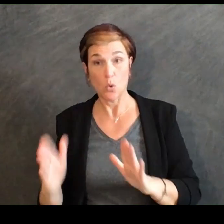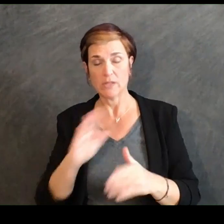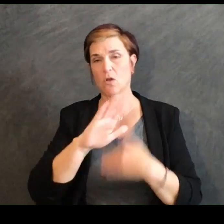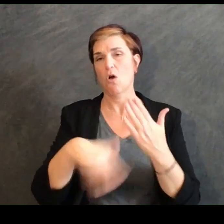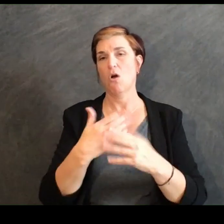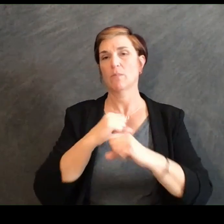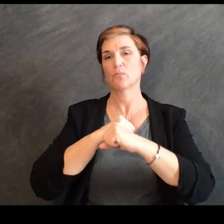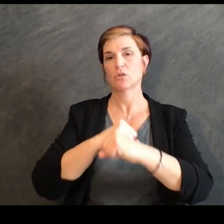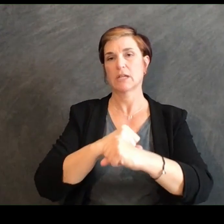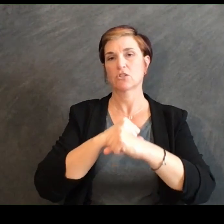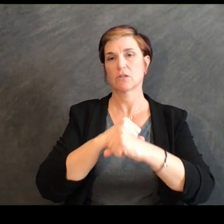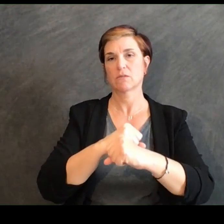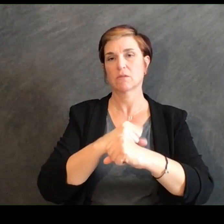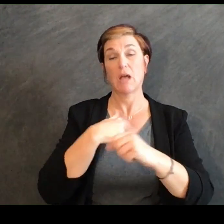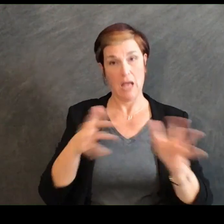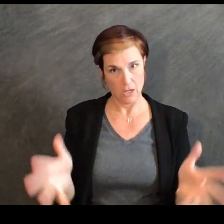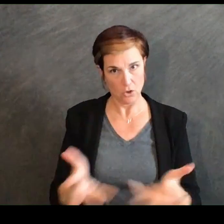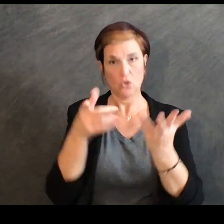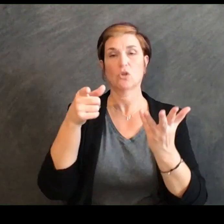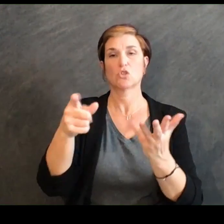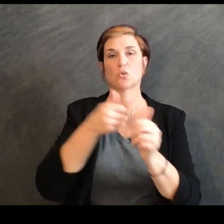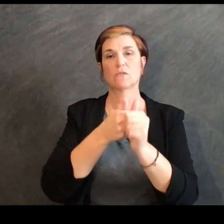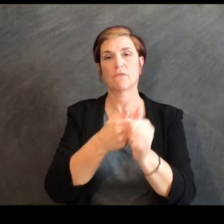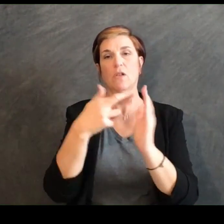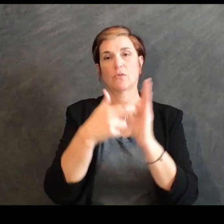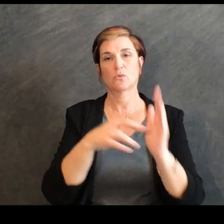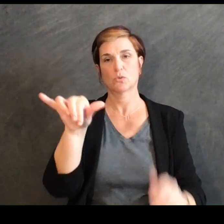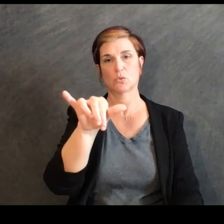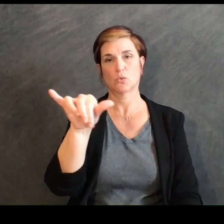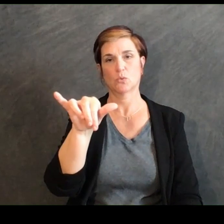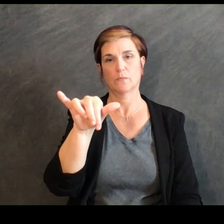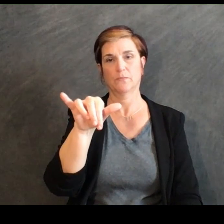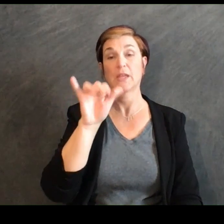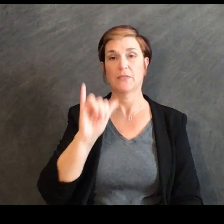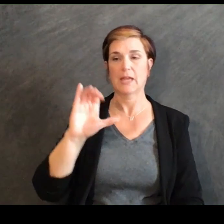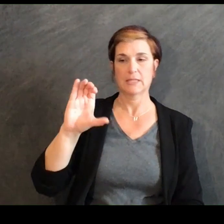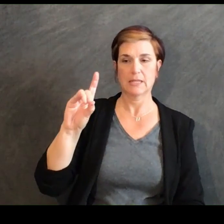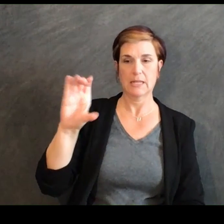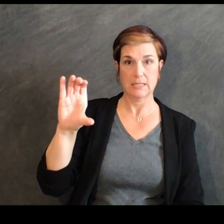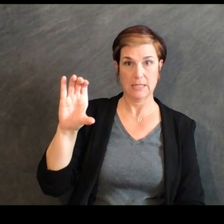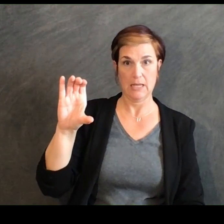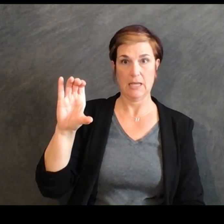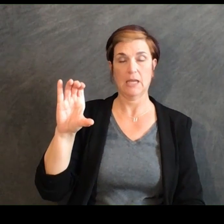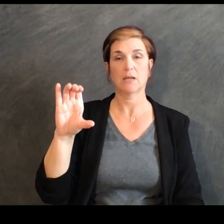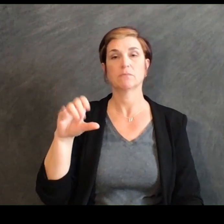the guidelines we've issued by CDC and these common-sense measures a lot of